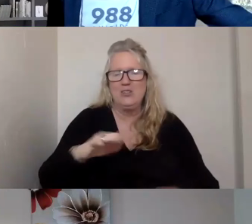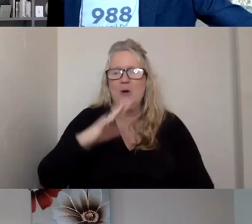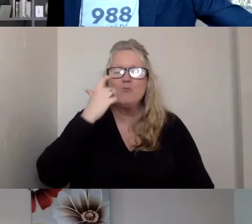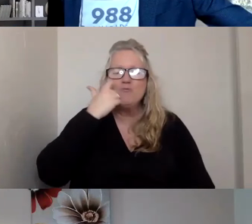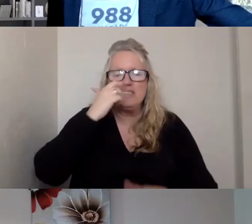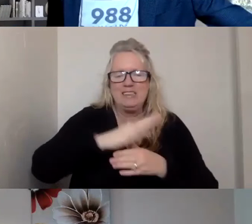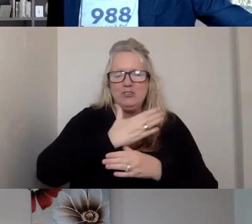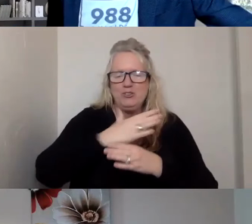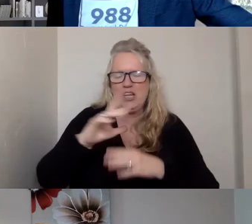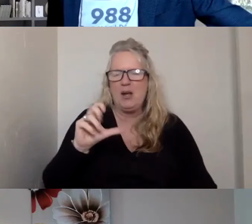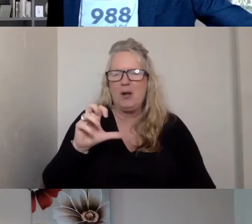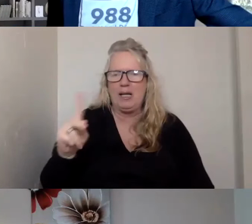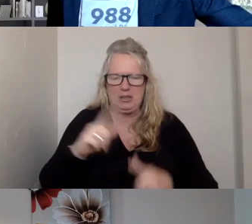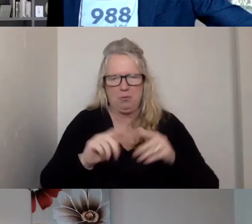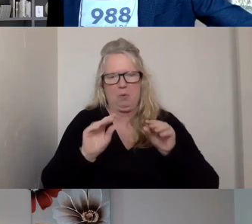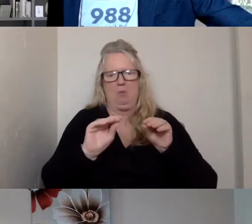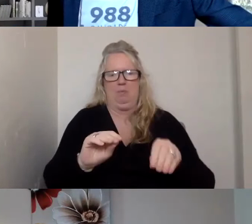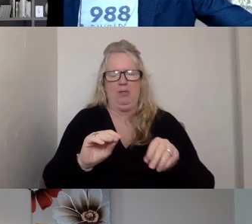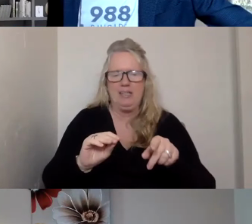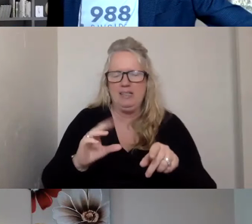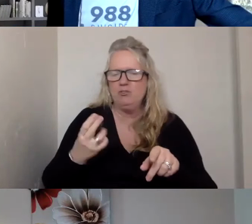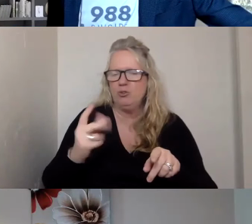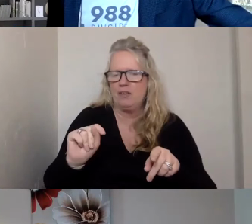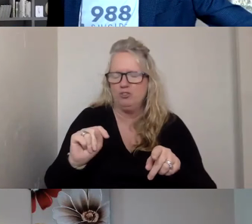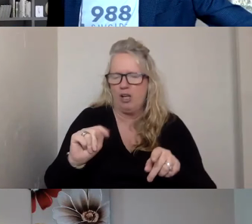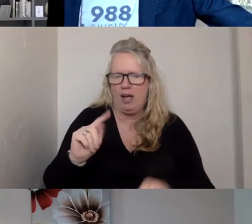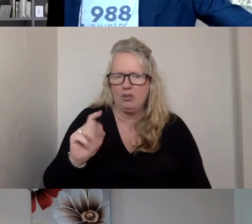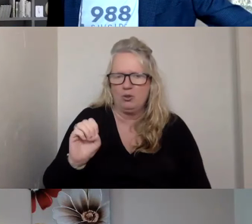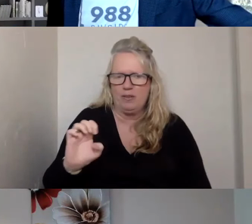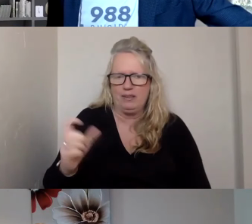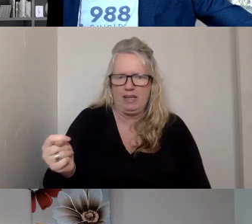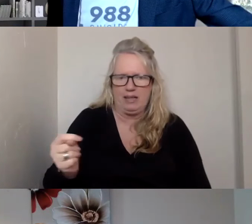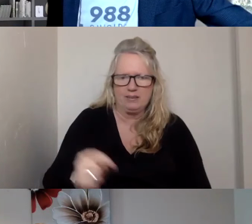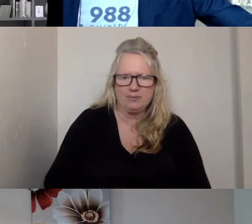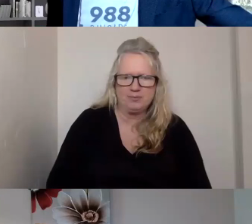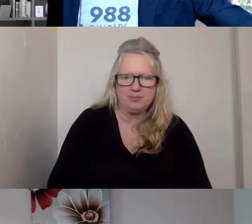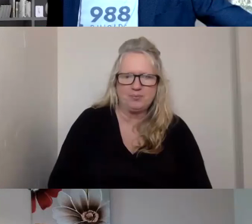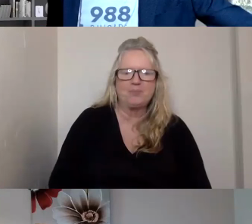MANY OF YOU, BUT WE WILL PUT IT IN THE CHAT TEXT FOR SOME GLOBAL SUMMITS.